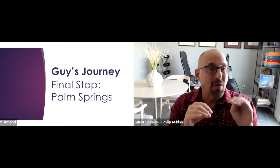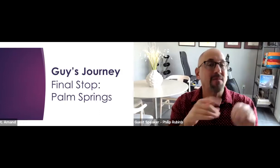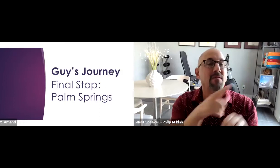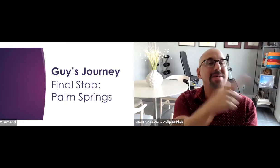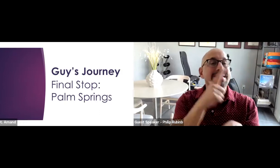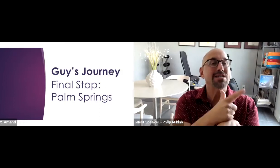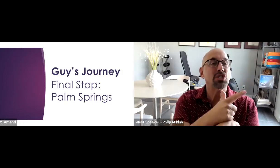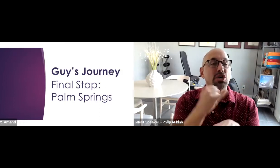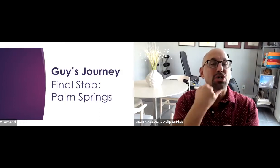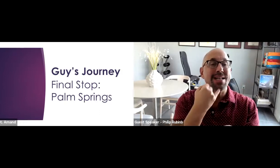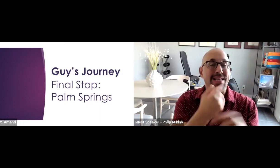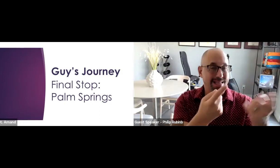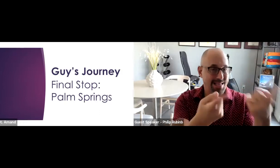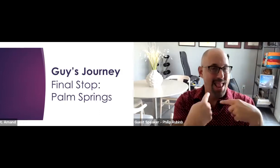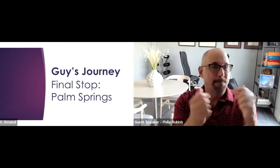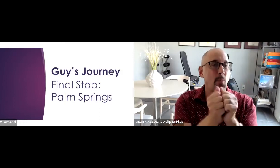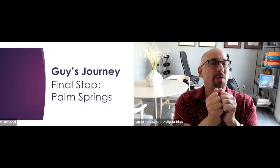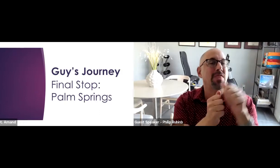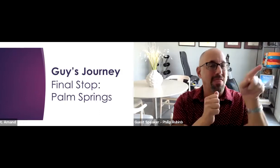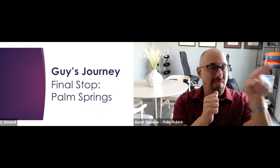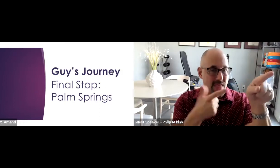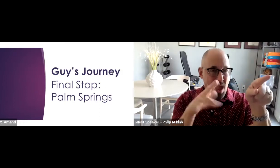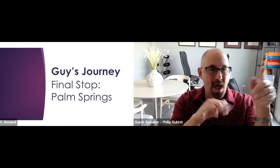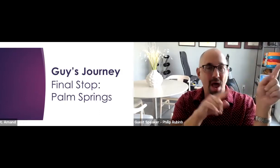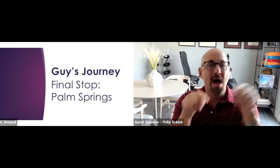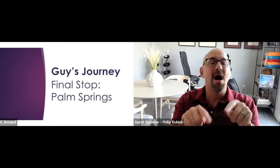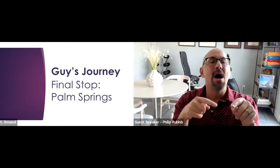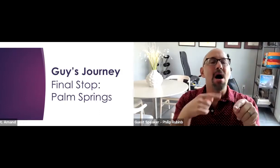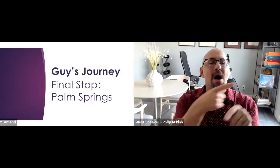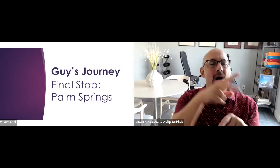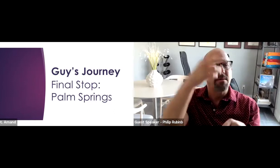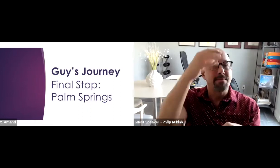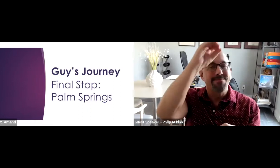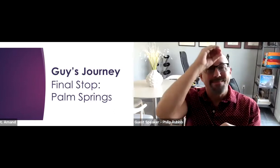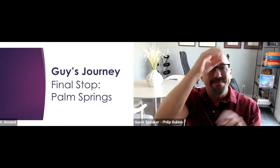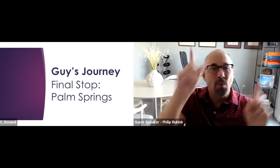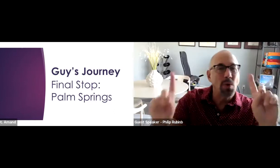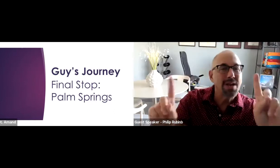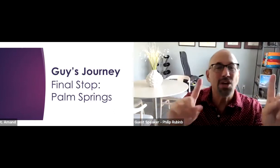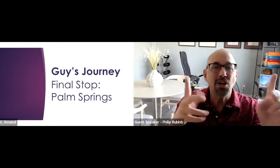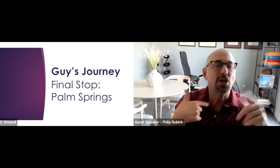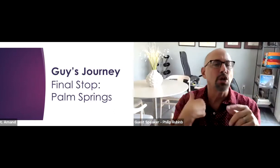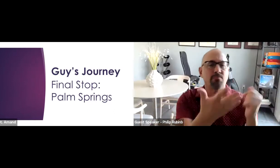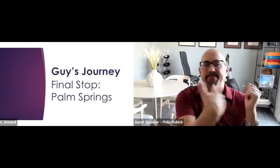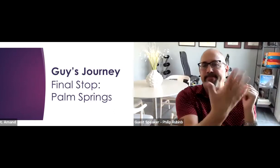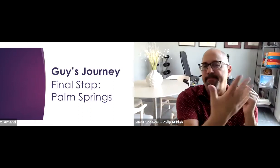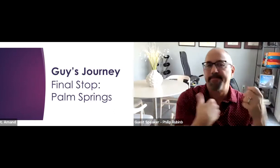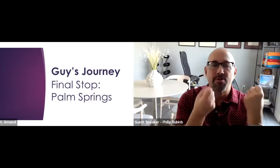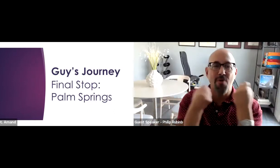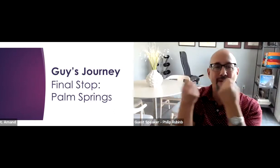and Palm Springs seemed to fit Guy's stage in life. And Guy's sister Jeanine came with him,